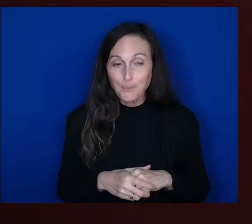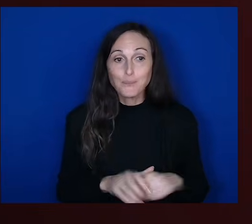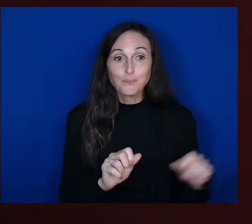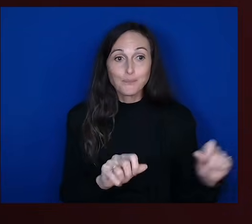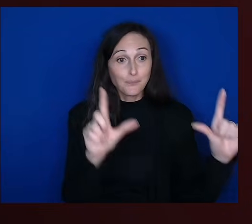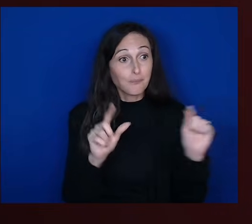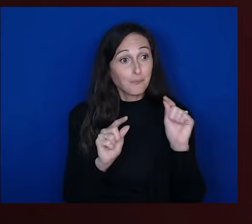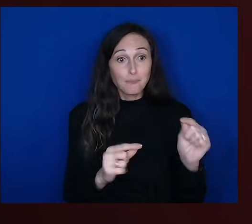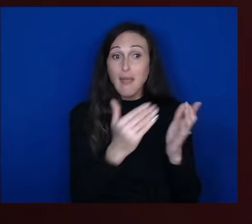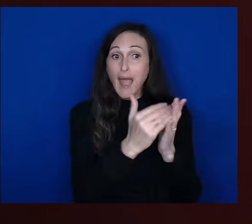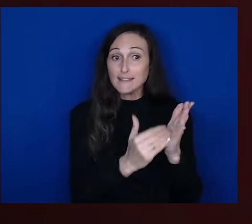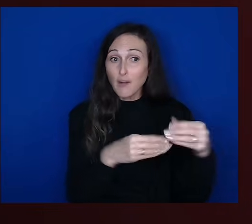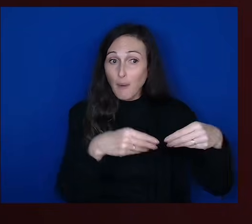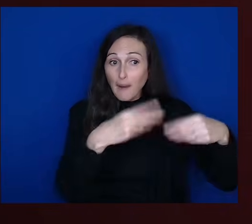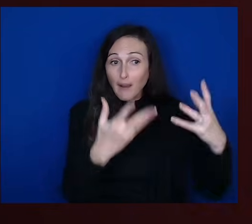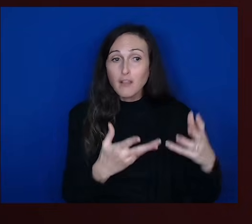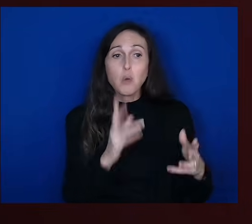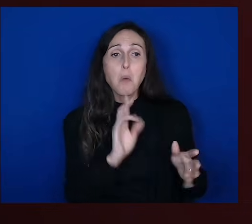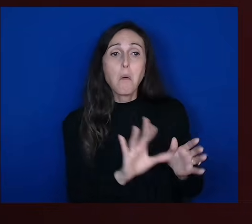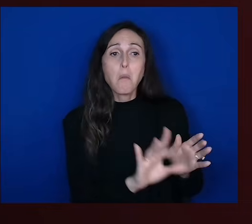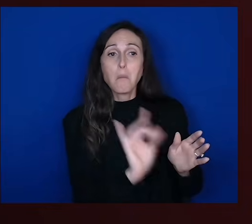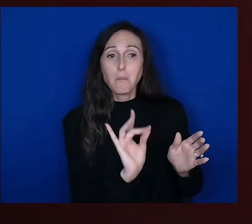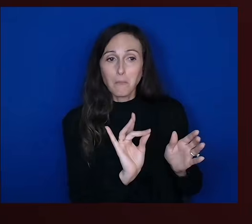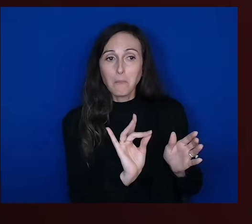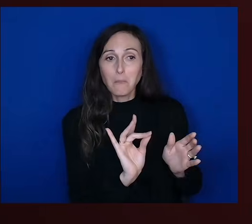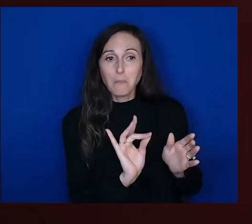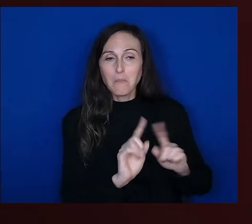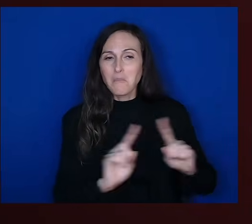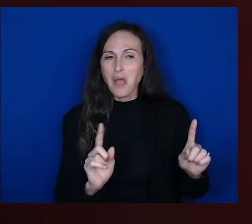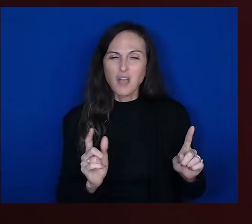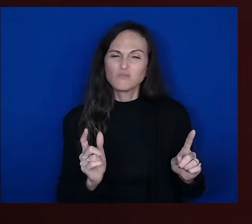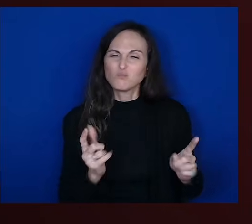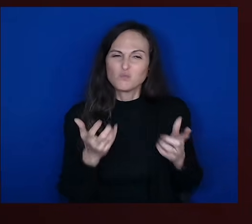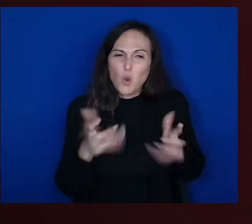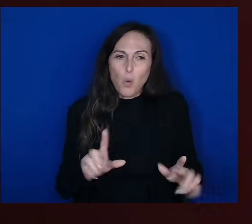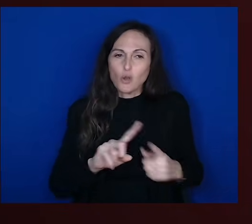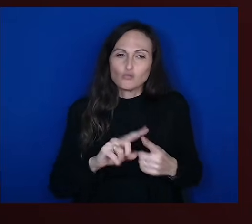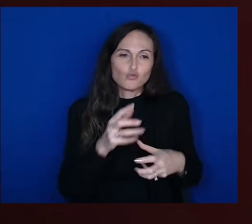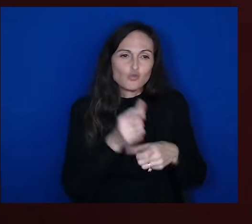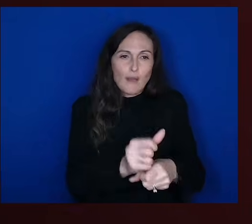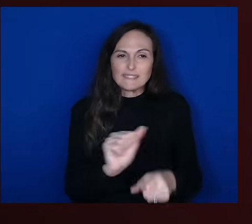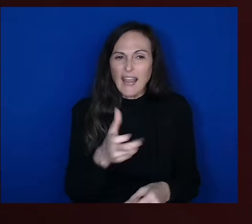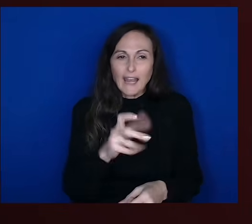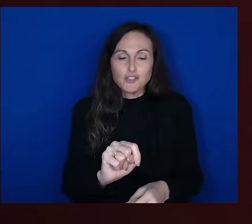they're going to select it, but we don't want to just trust that the agent got everything right.